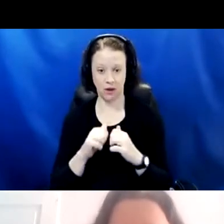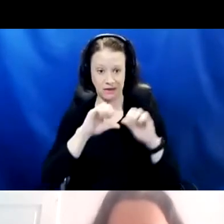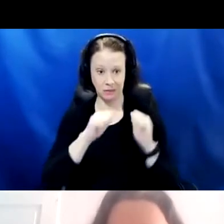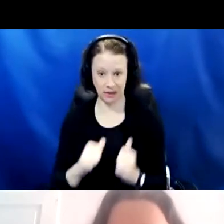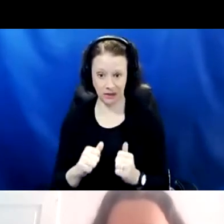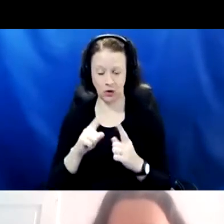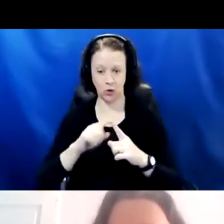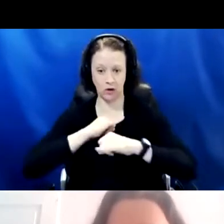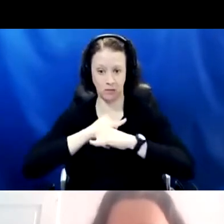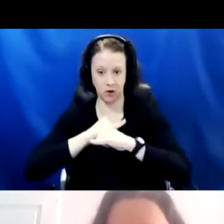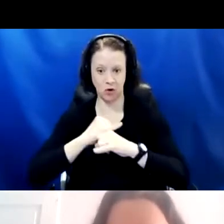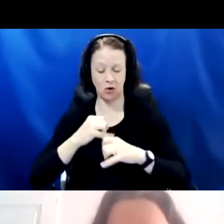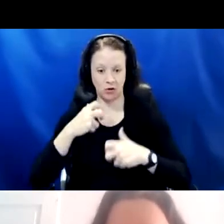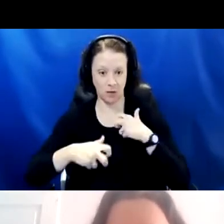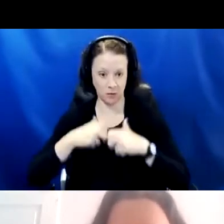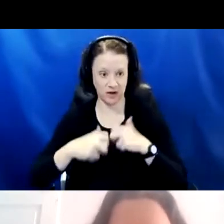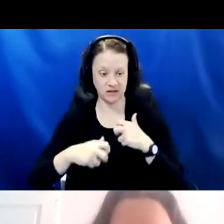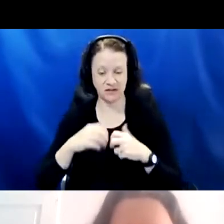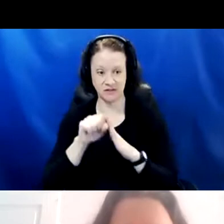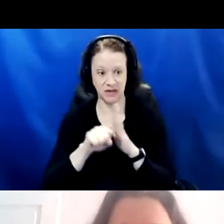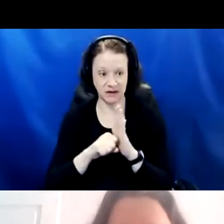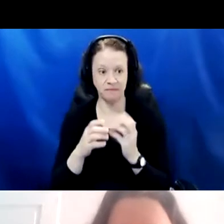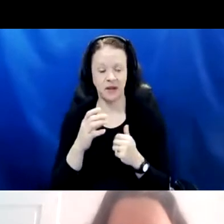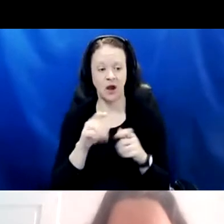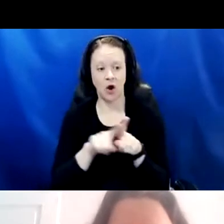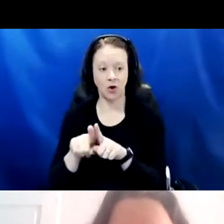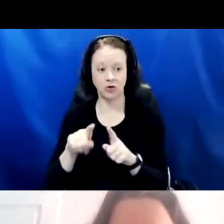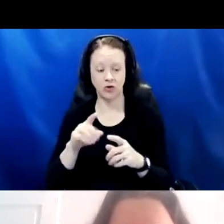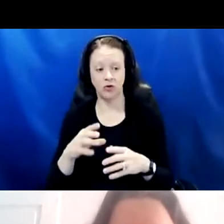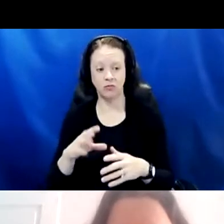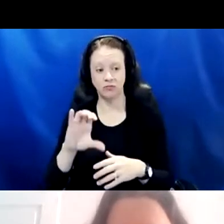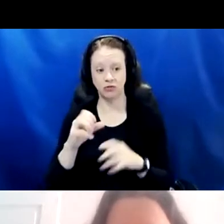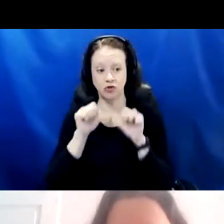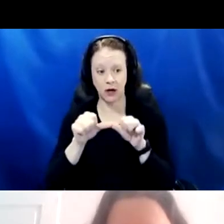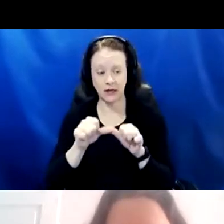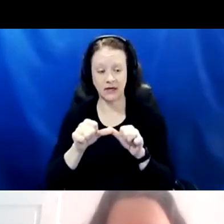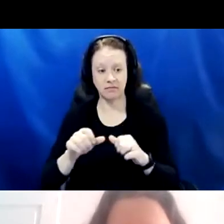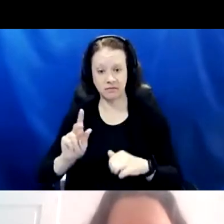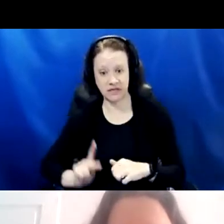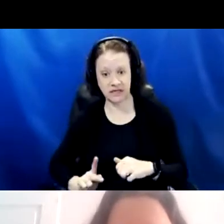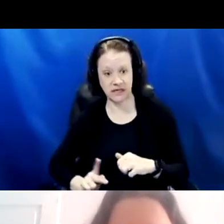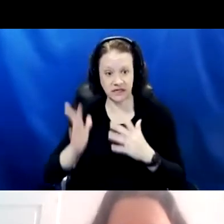chronic kidney disease, stage four or above, chronic pulmonary disease, oxygen dependent,